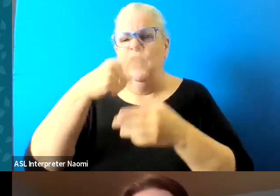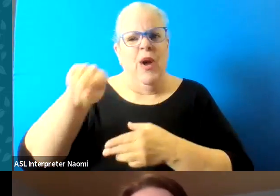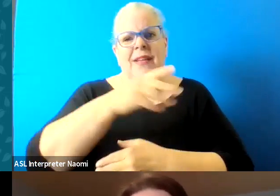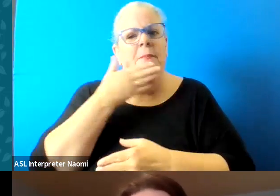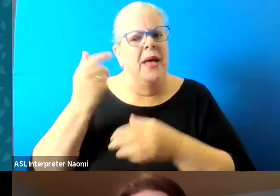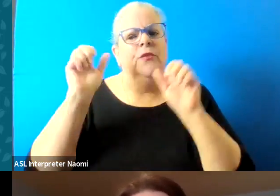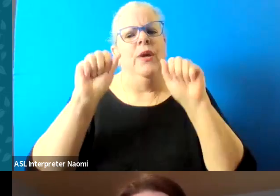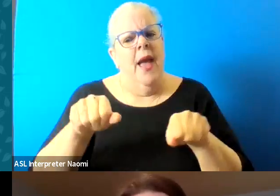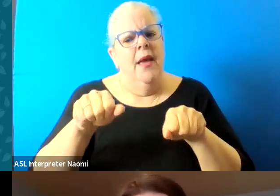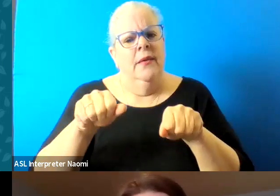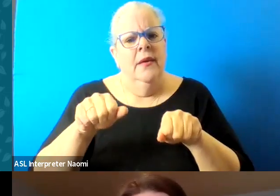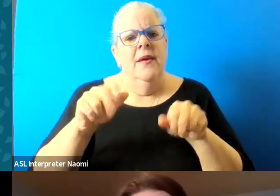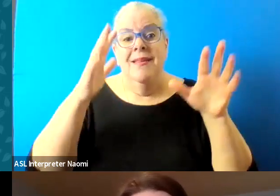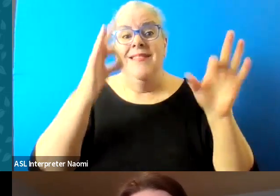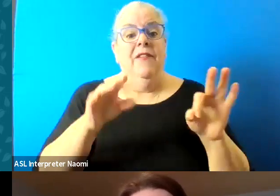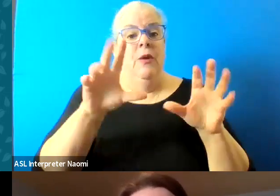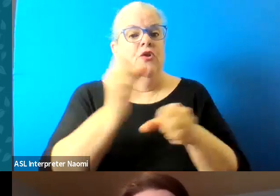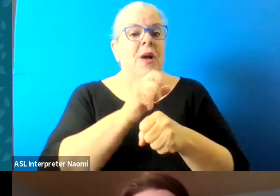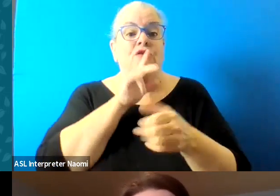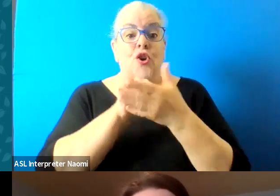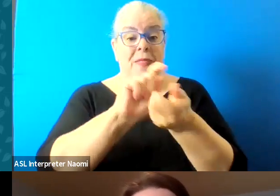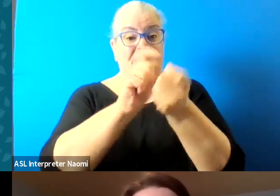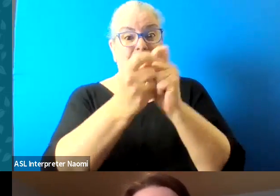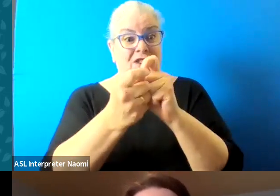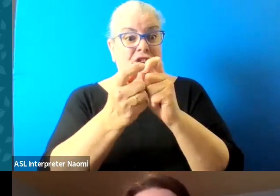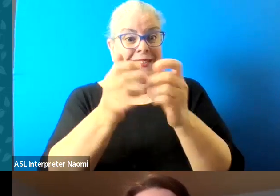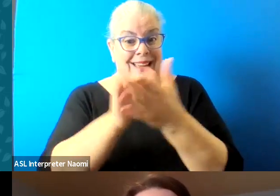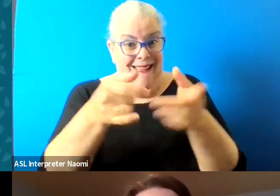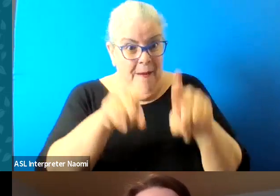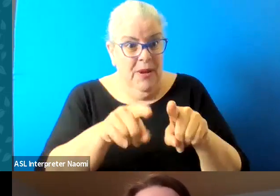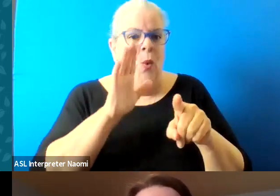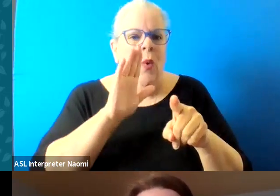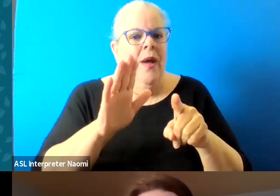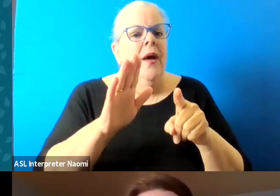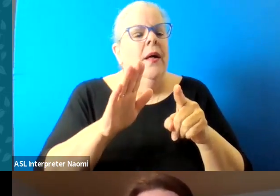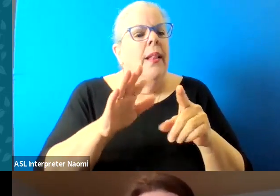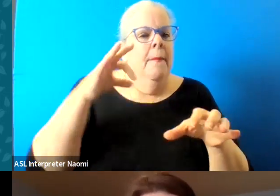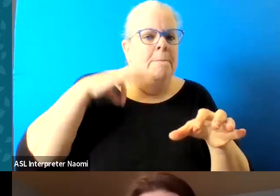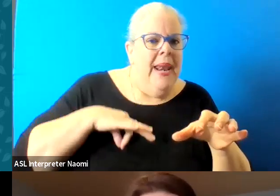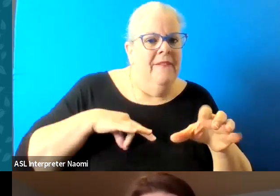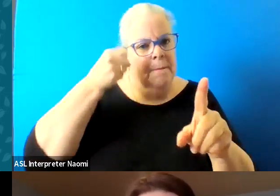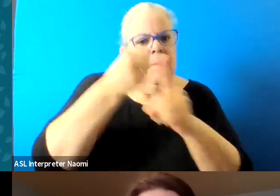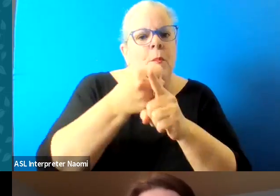So definitely making sure that the changes that are in place are what's gonna benefit the most for your community